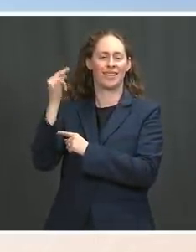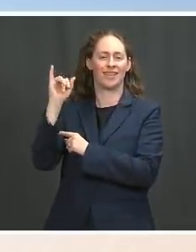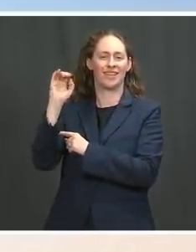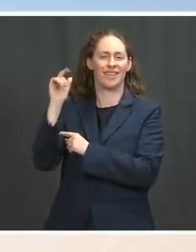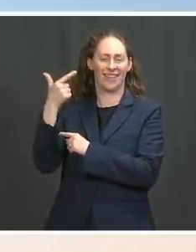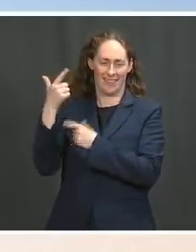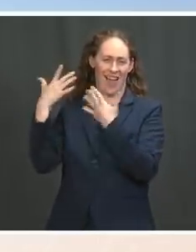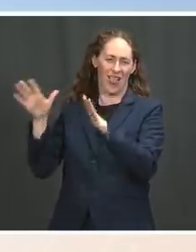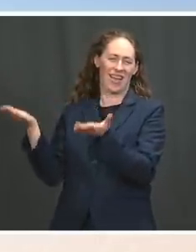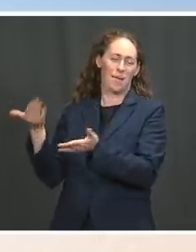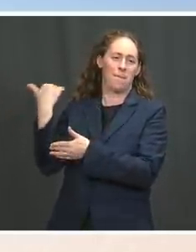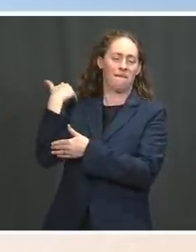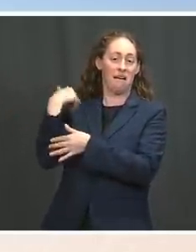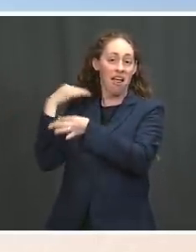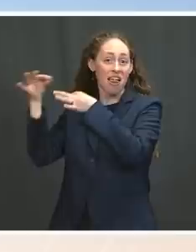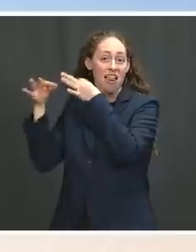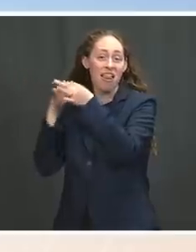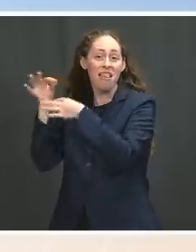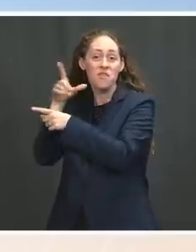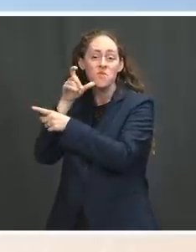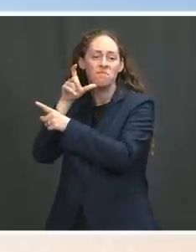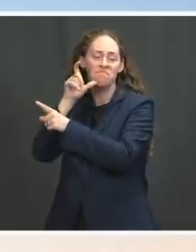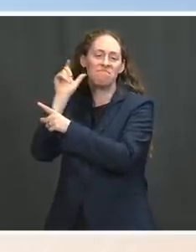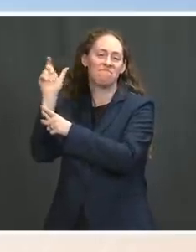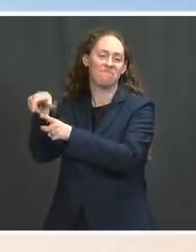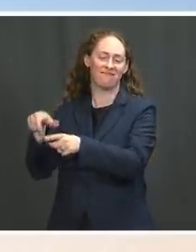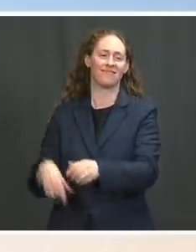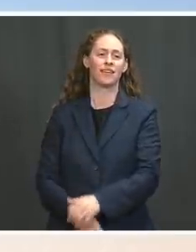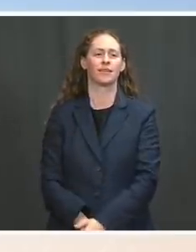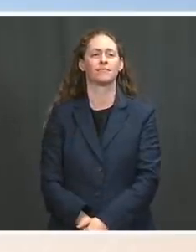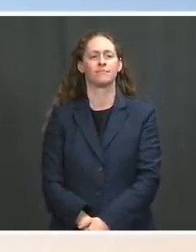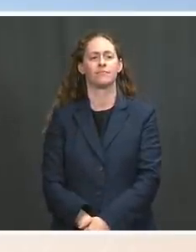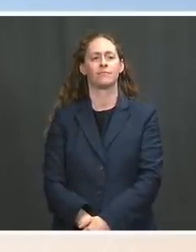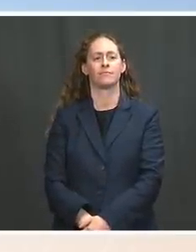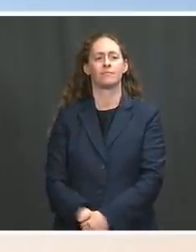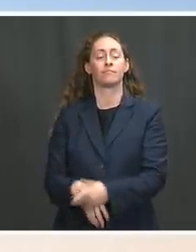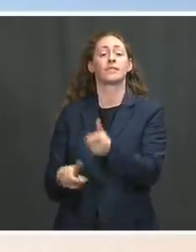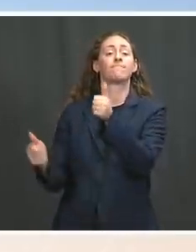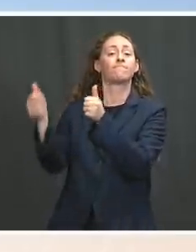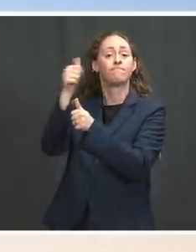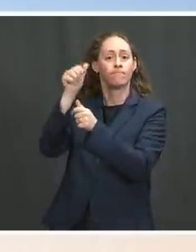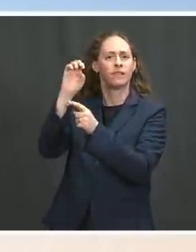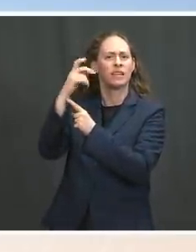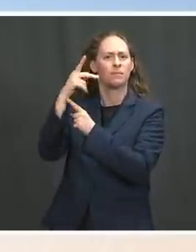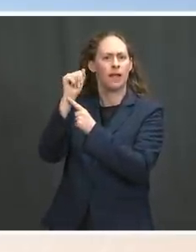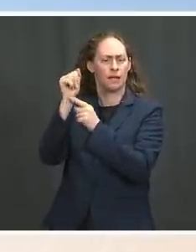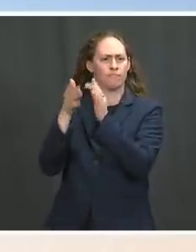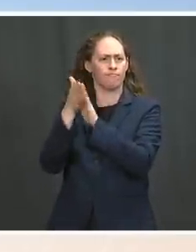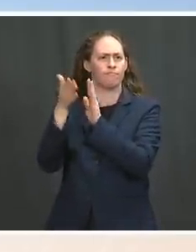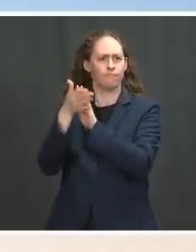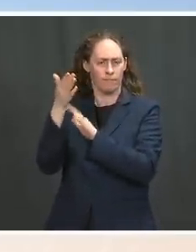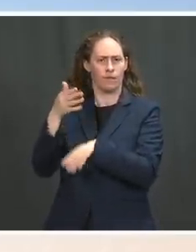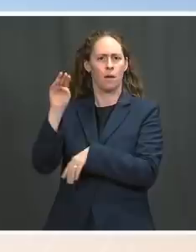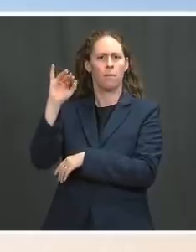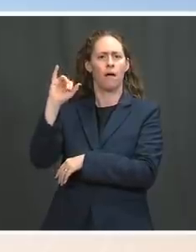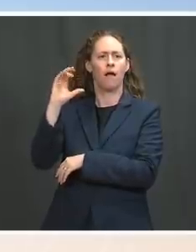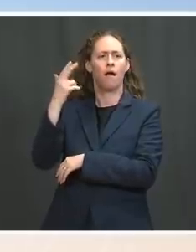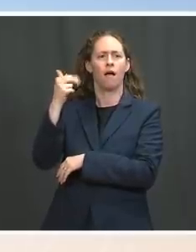But Administer -- Administrator Regan previously served as the Secretary of North Carolina Department of Environmental Quality.